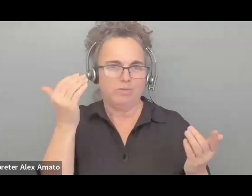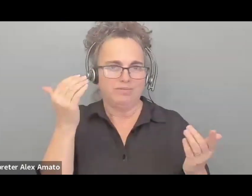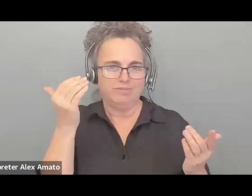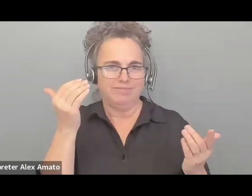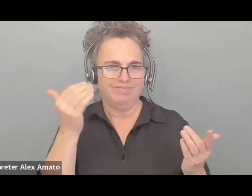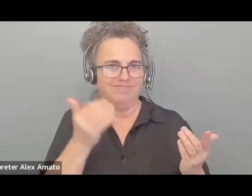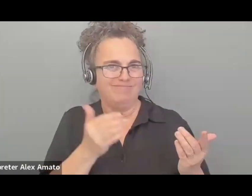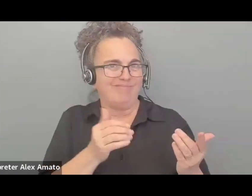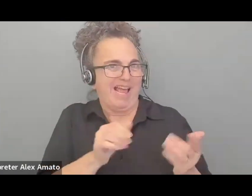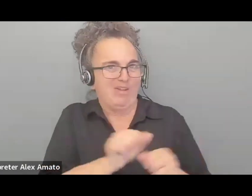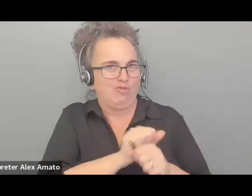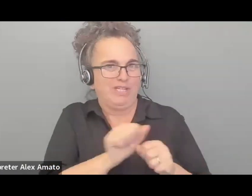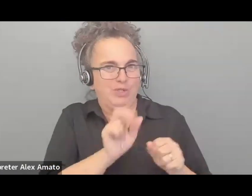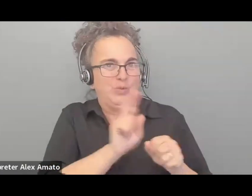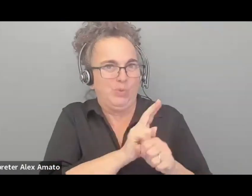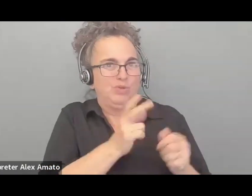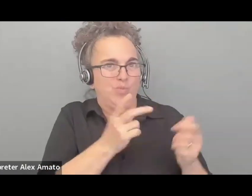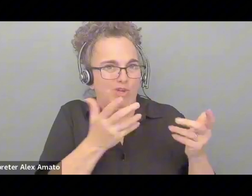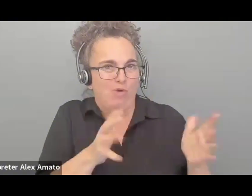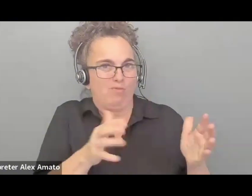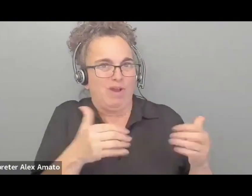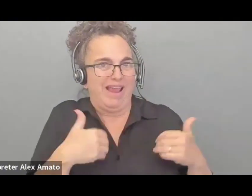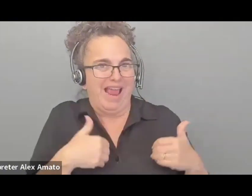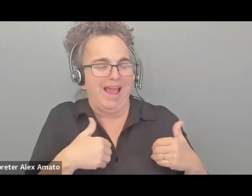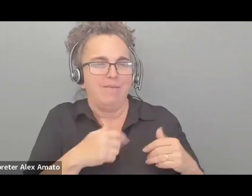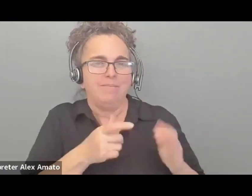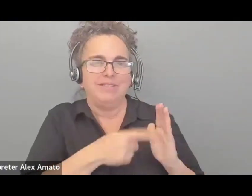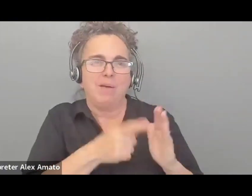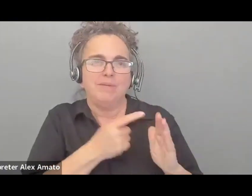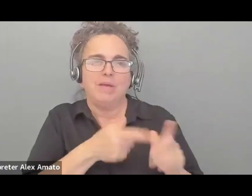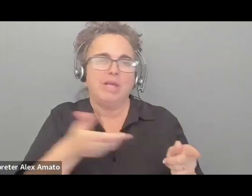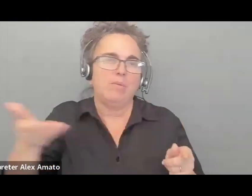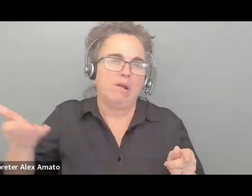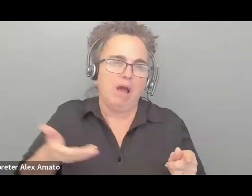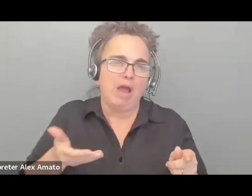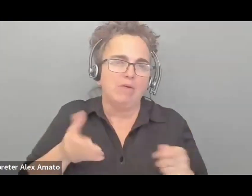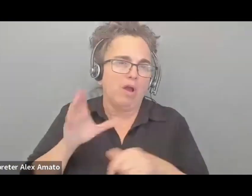they kind of would hire and and consult someone like myself to support that.